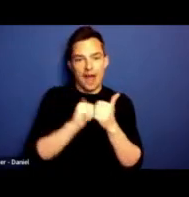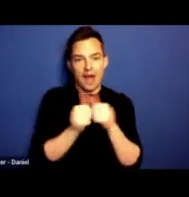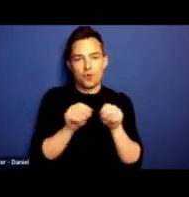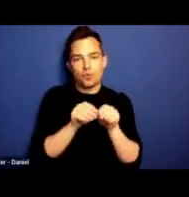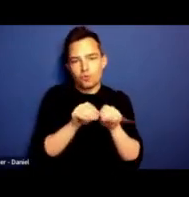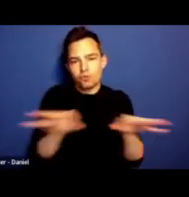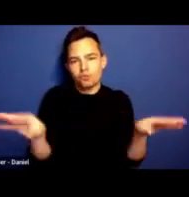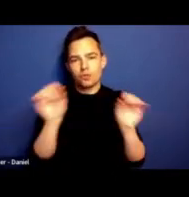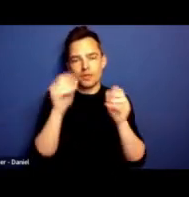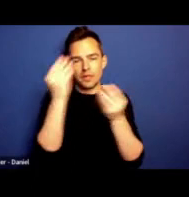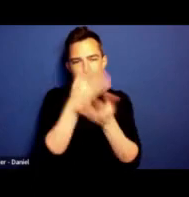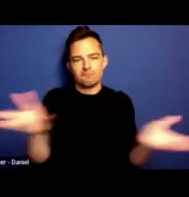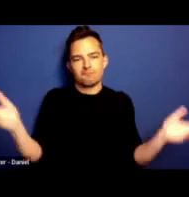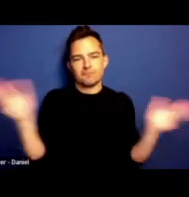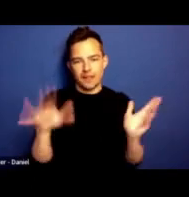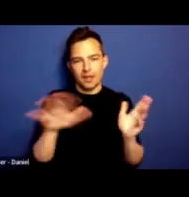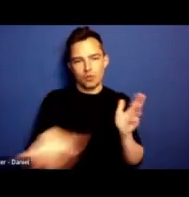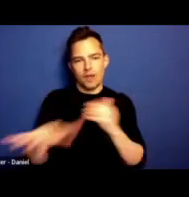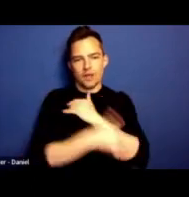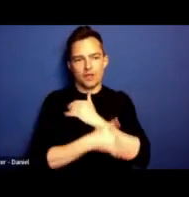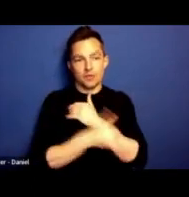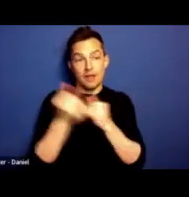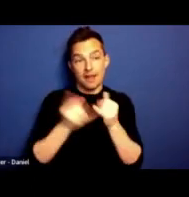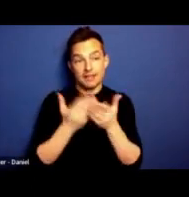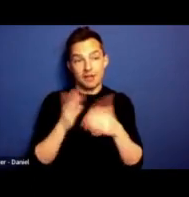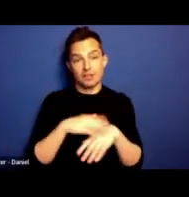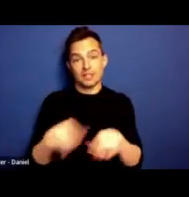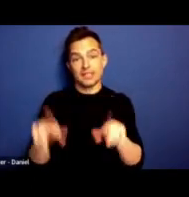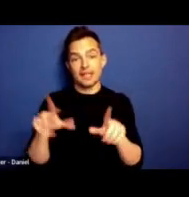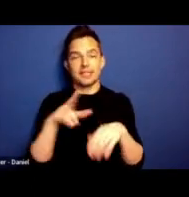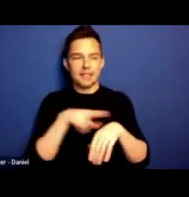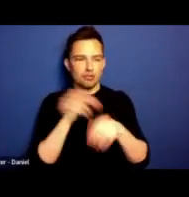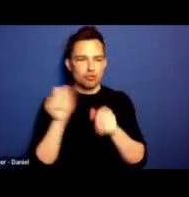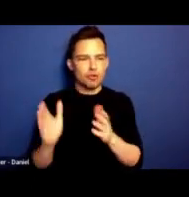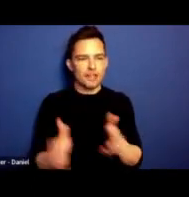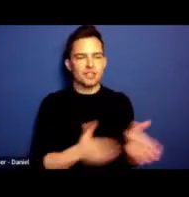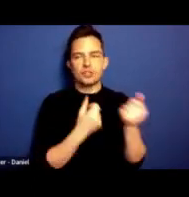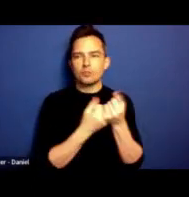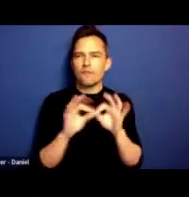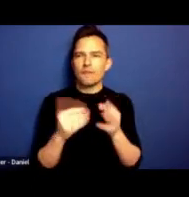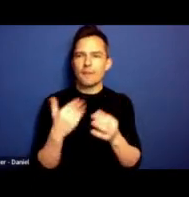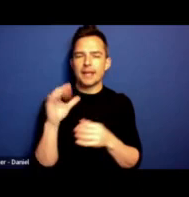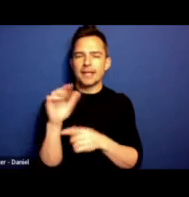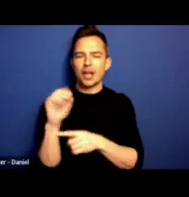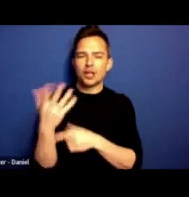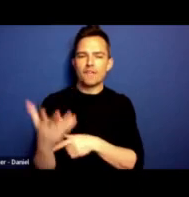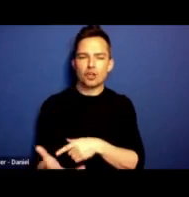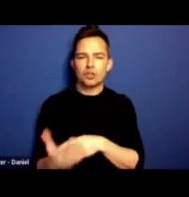And then last on this slide, I've noted the National Strategy to Support Family Caregivers. Under the raise and Supporting